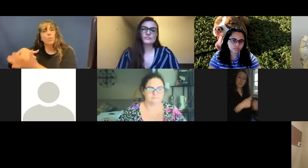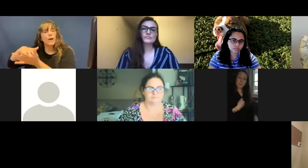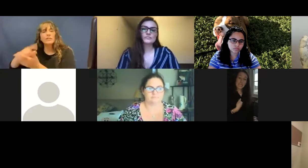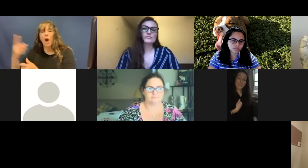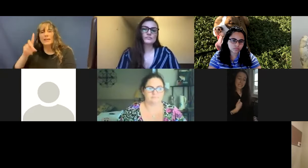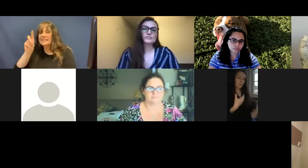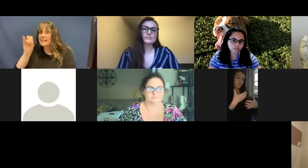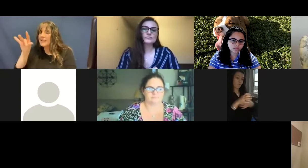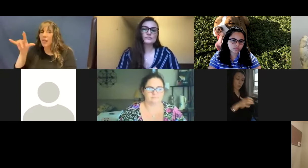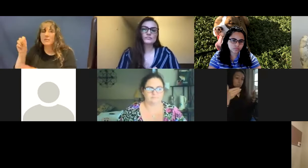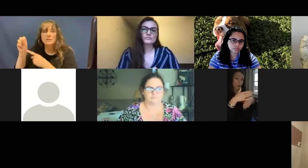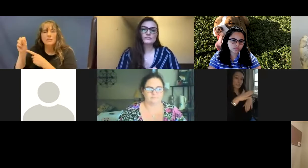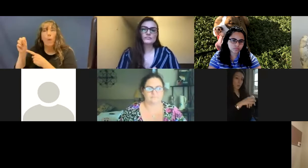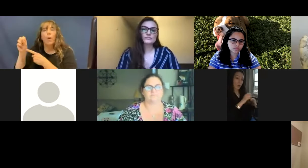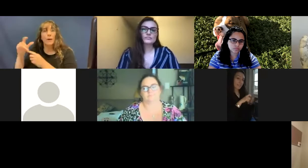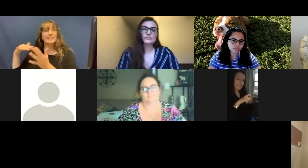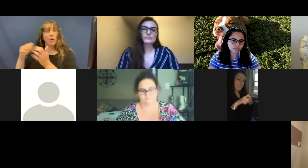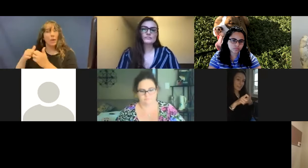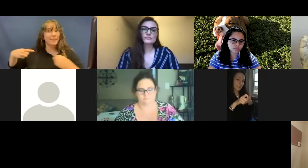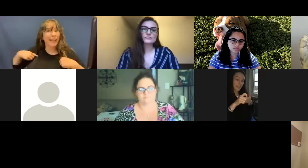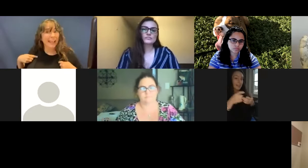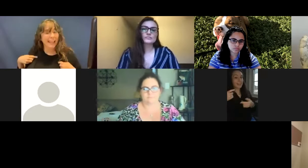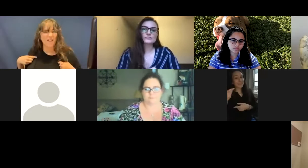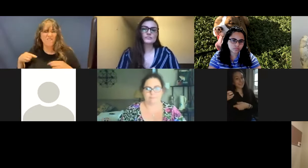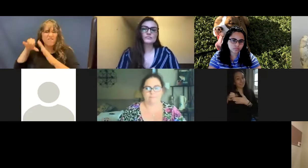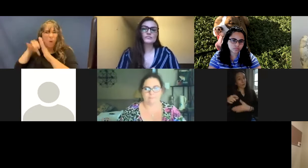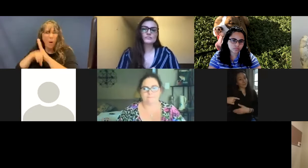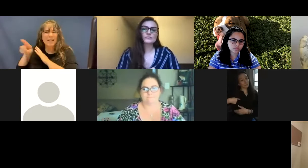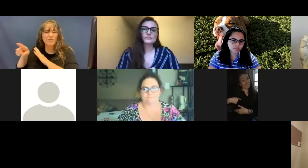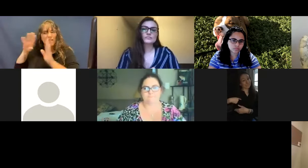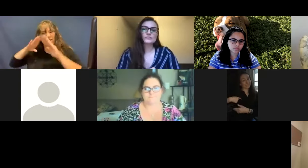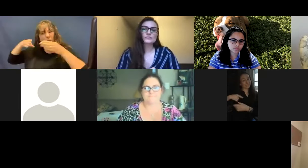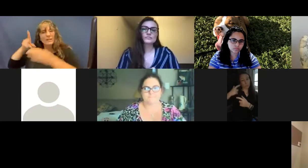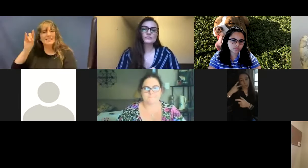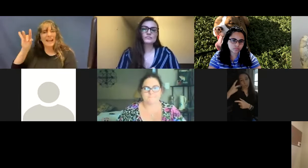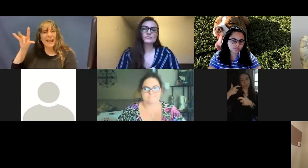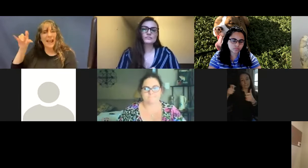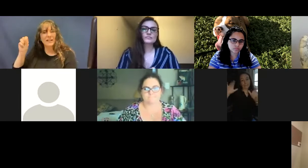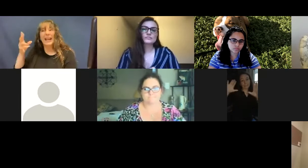with me, he was forced to focus more on the details. And he forced me to look at the big